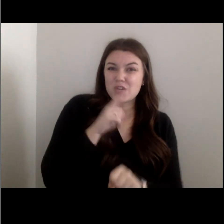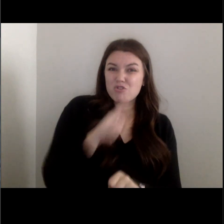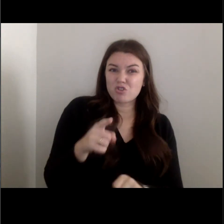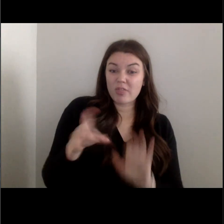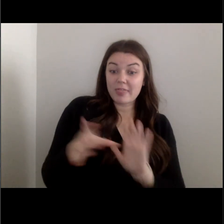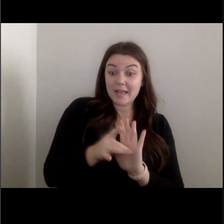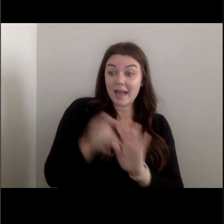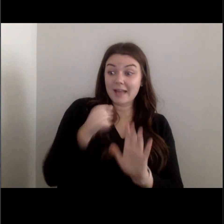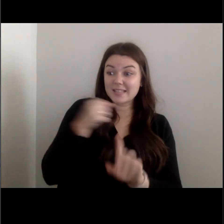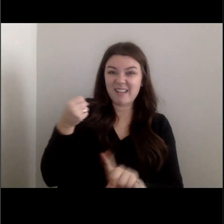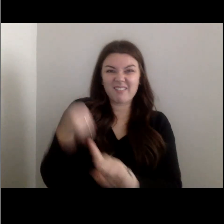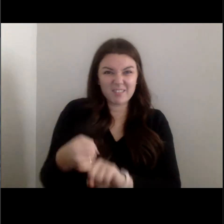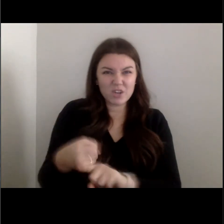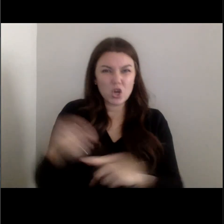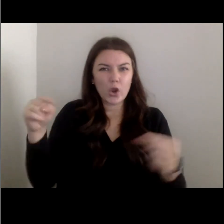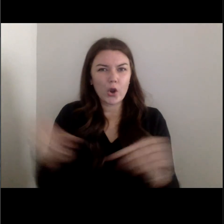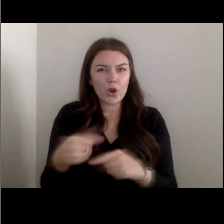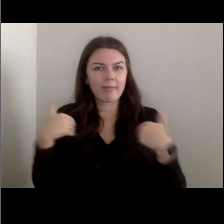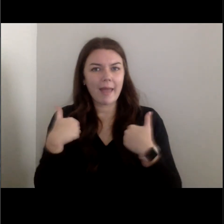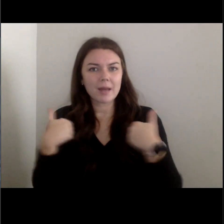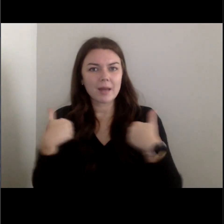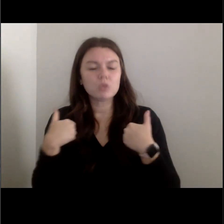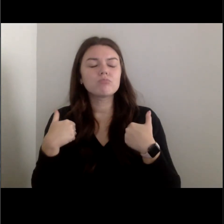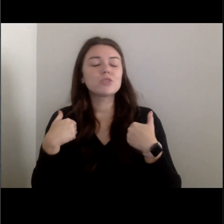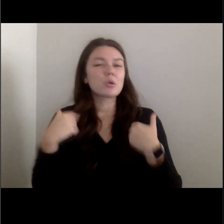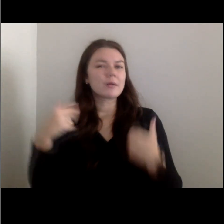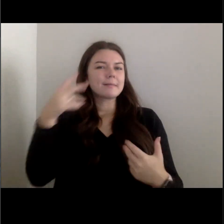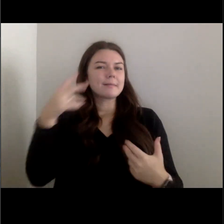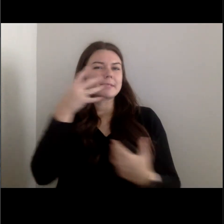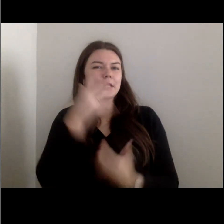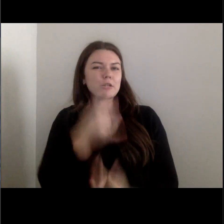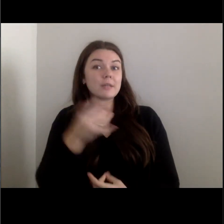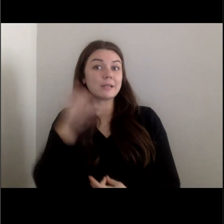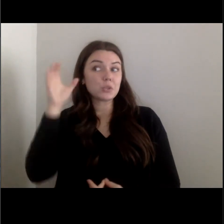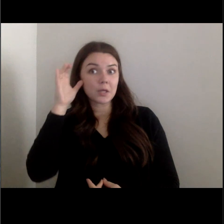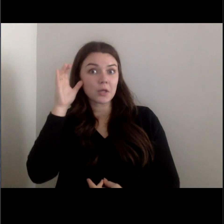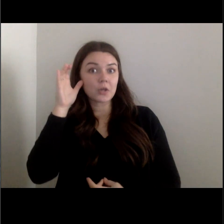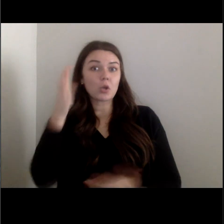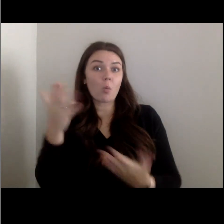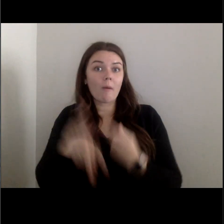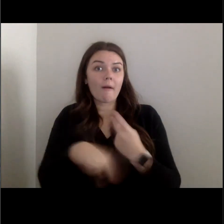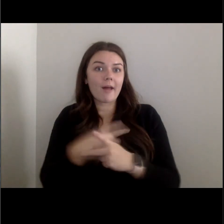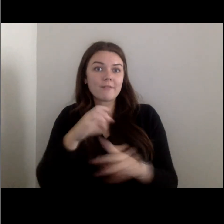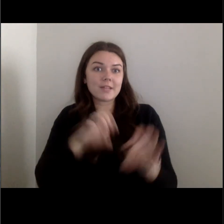So it's very interesting to hear the experiments that you've done in the lab to show...